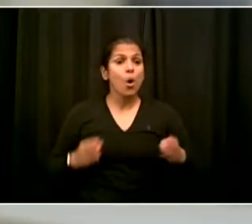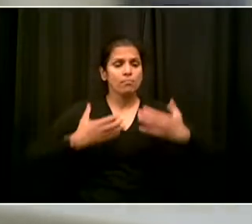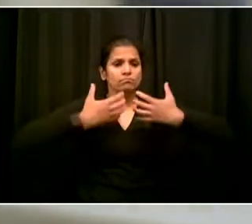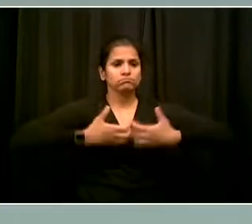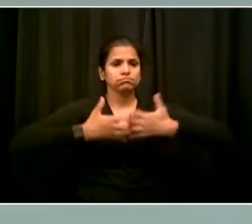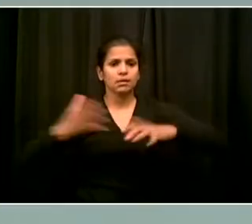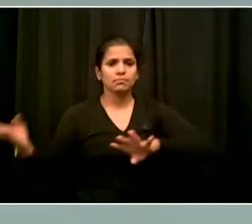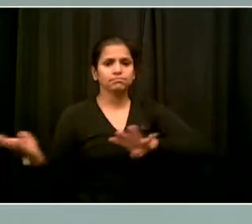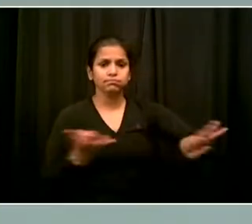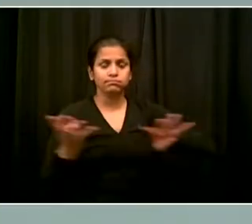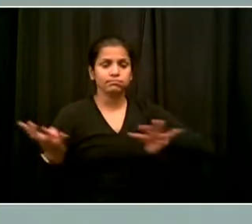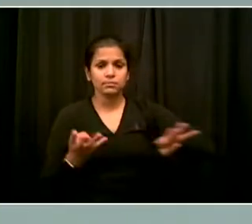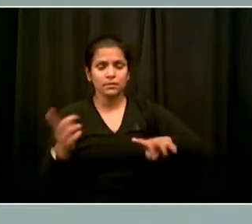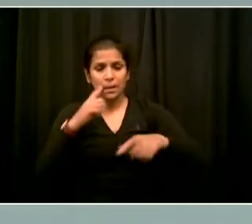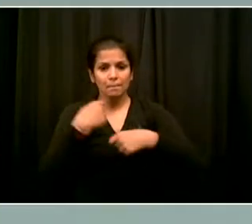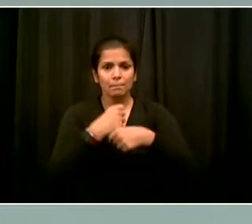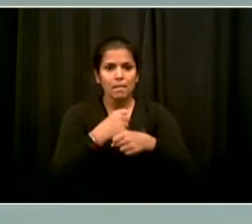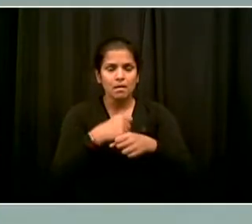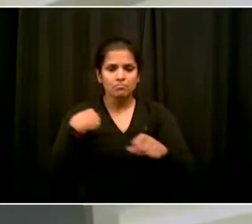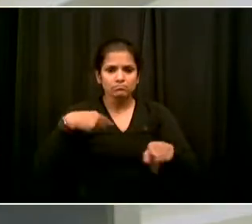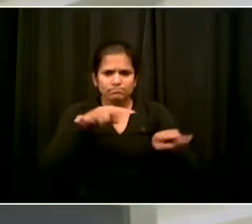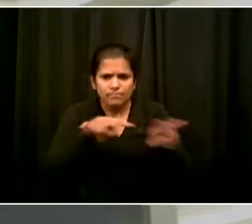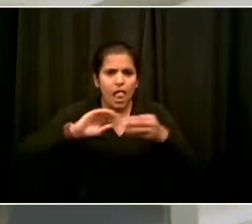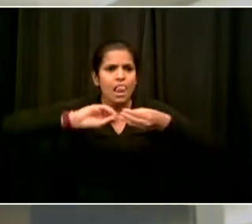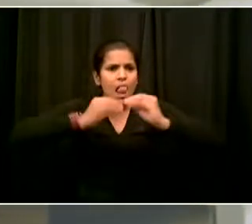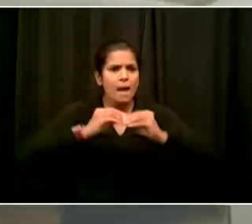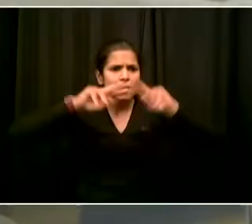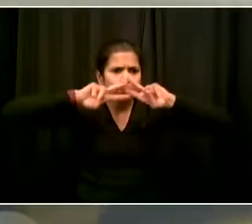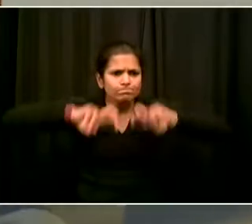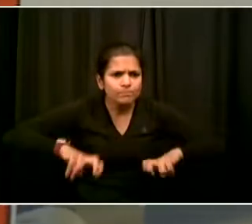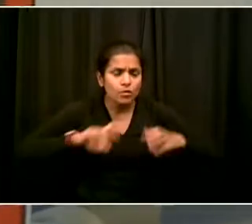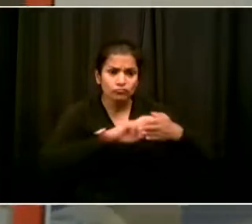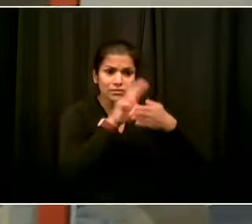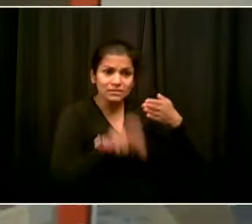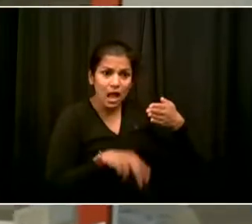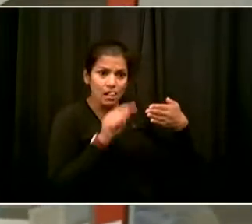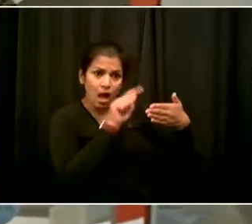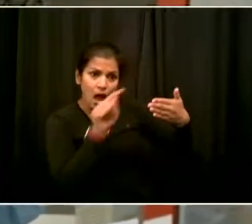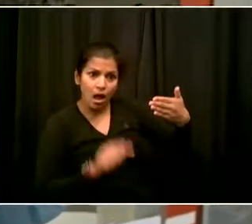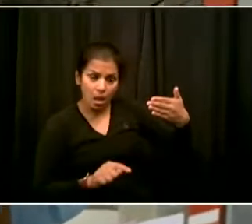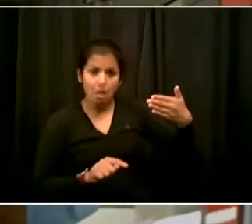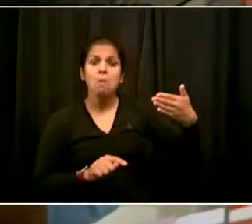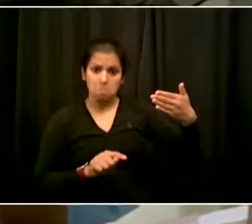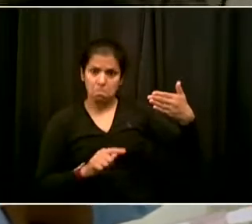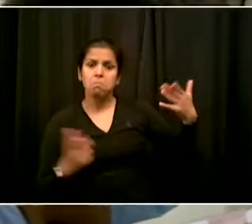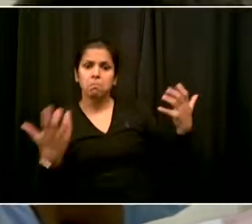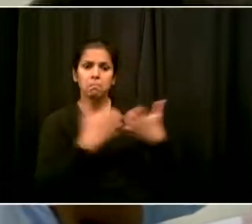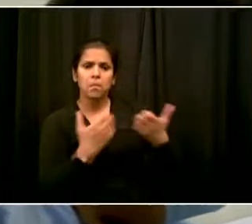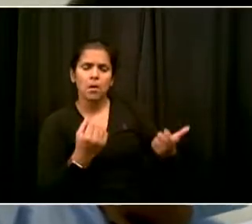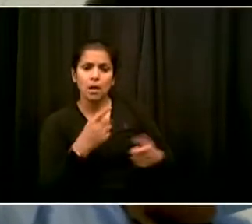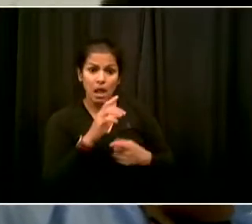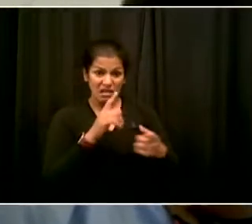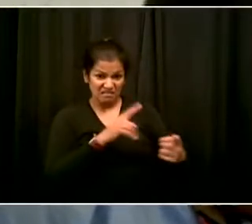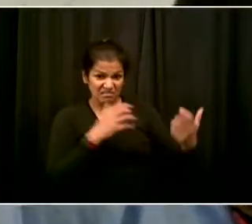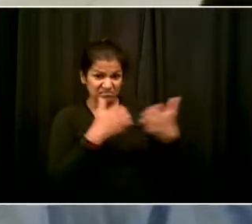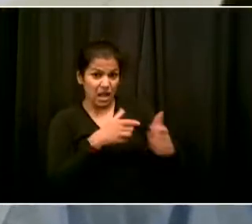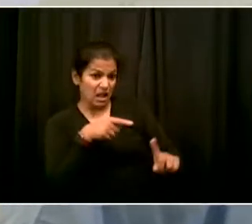ALL OF THE VIRUS. EACH ONE OF THOSE CORRESPONDS TO A SAMPLE. THIS ROBOT WILL PROCESS 96